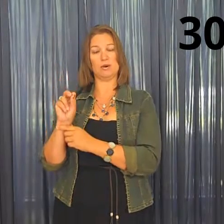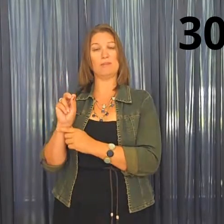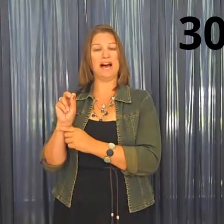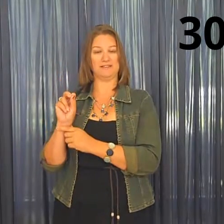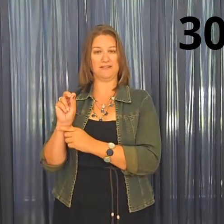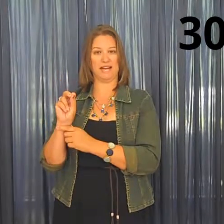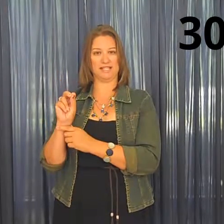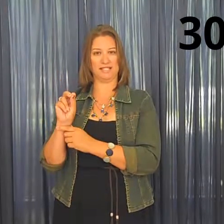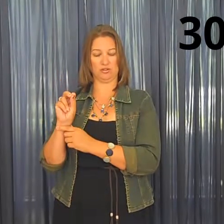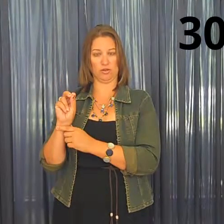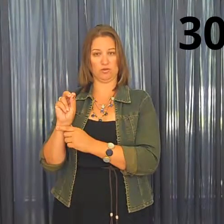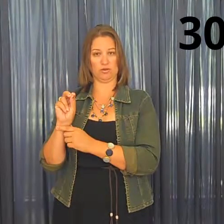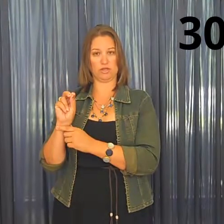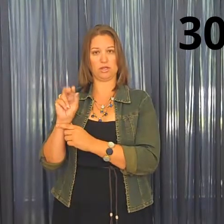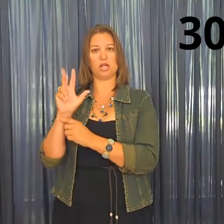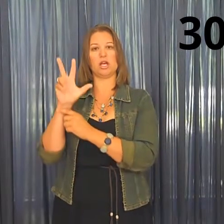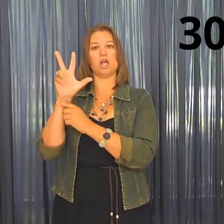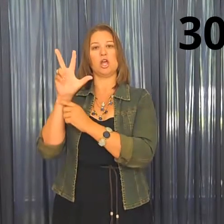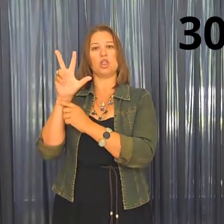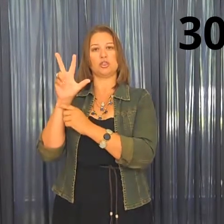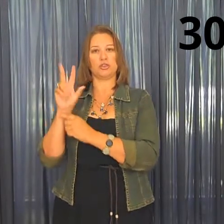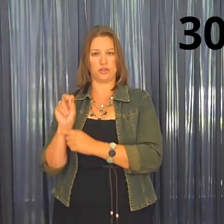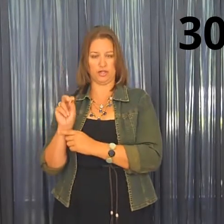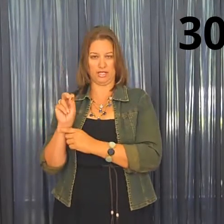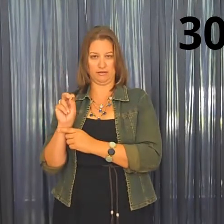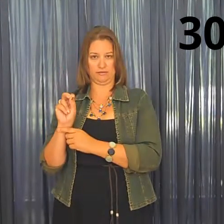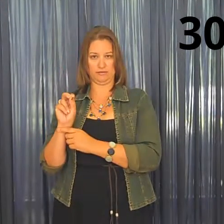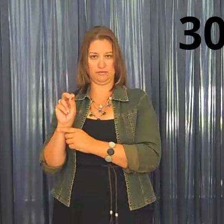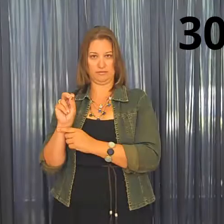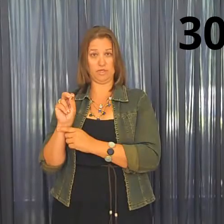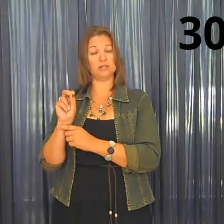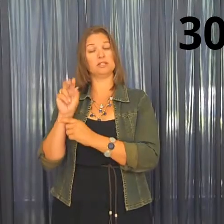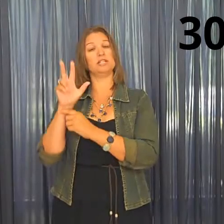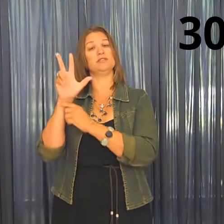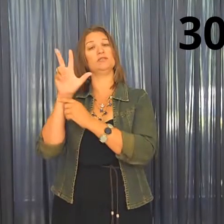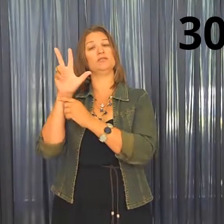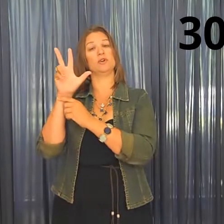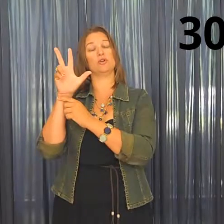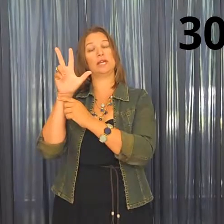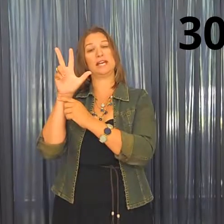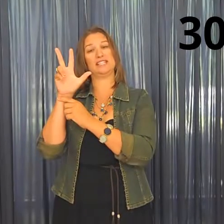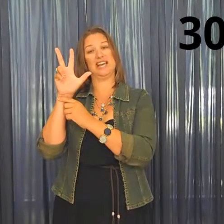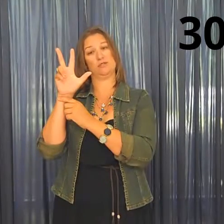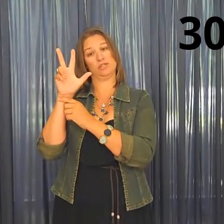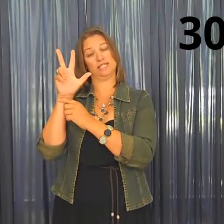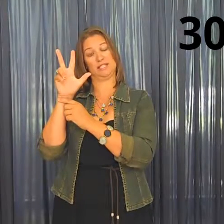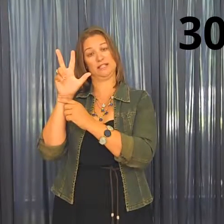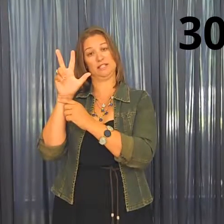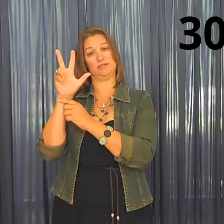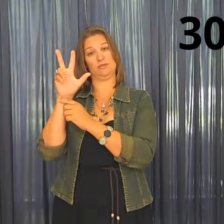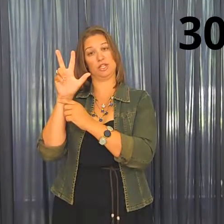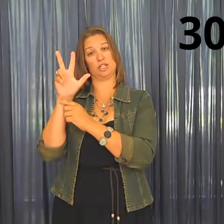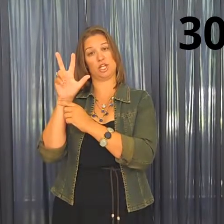into a modified zero. "30". You can even move the whole hand downward slightly, if you